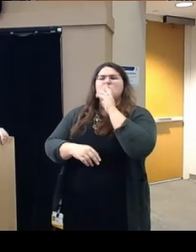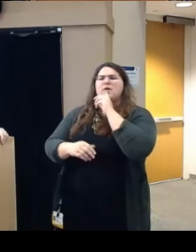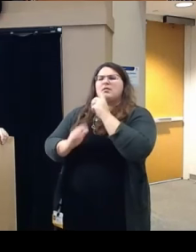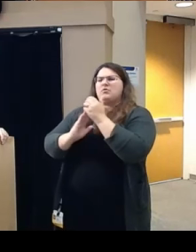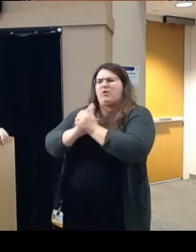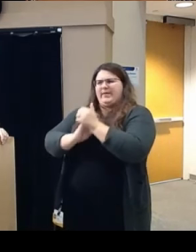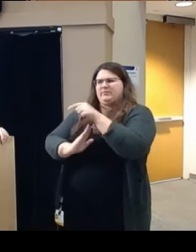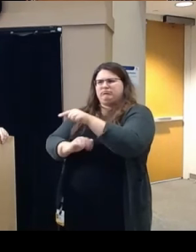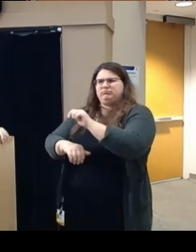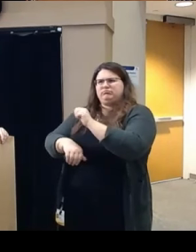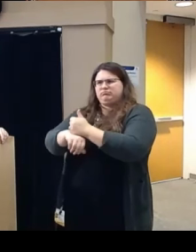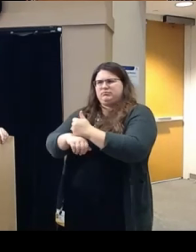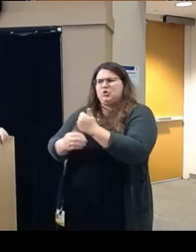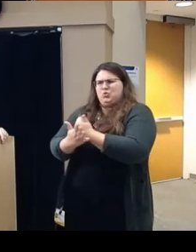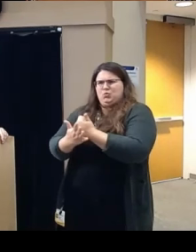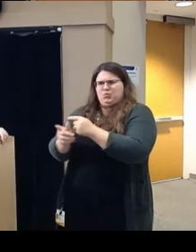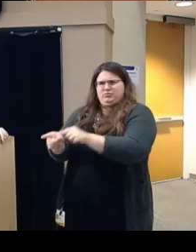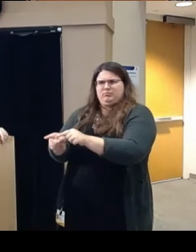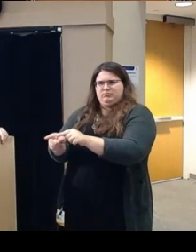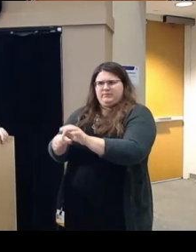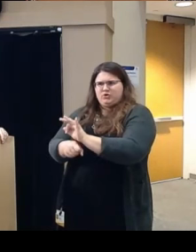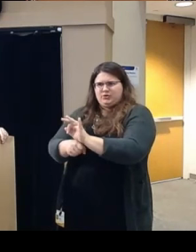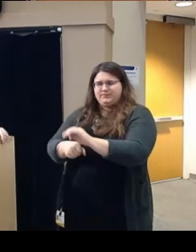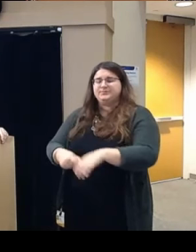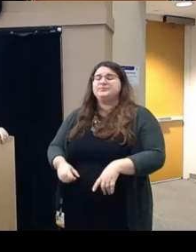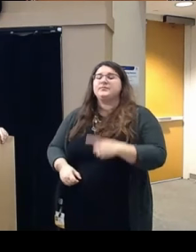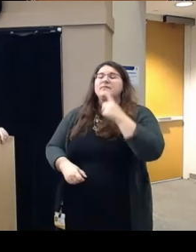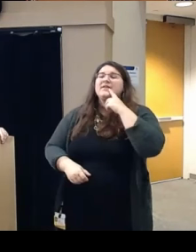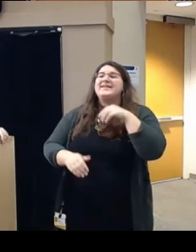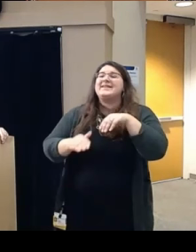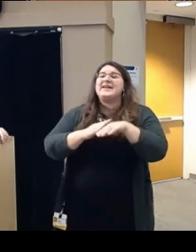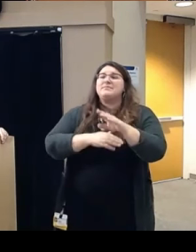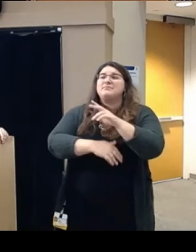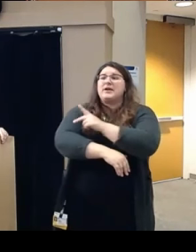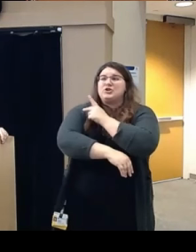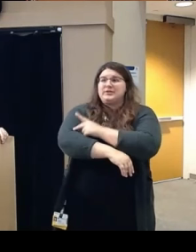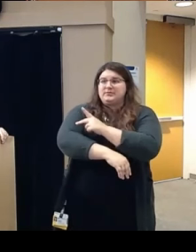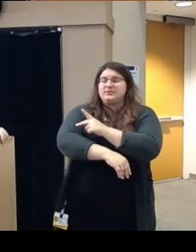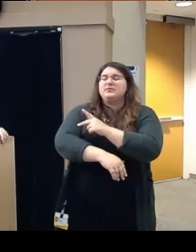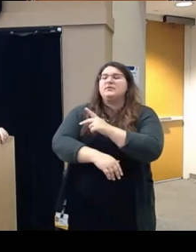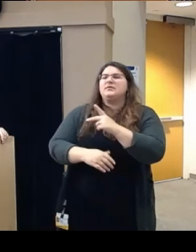consistent um for inpatient the guidelines are that existing patients will continue to have that